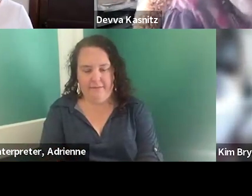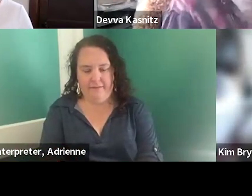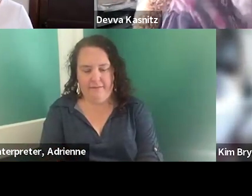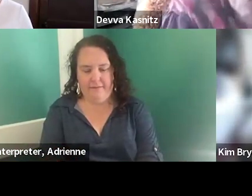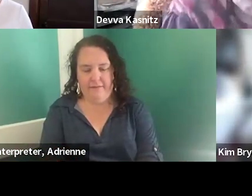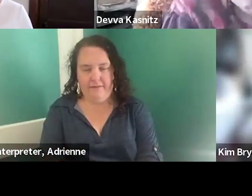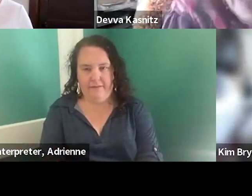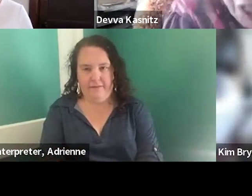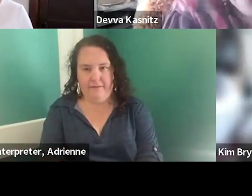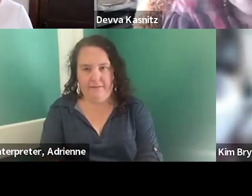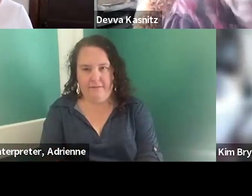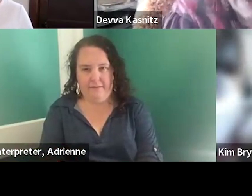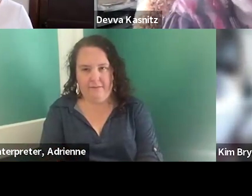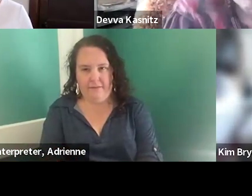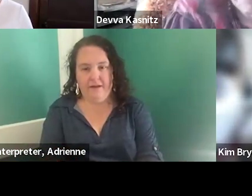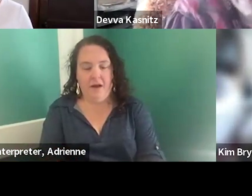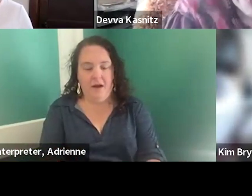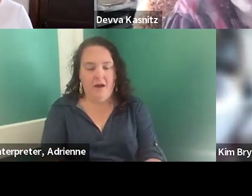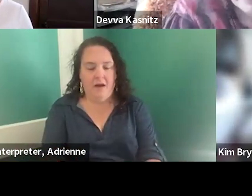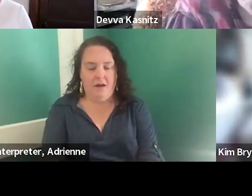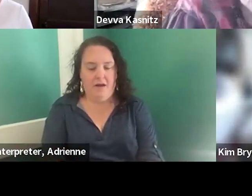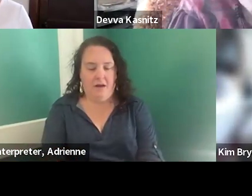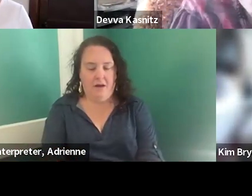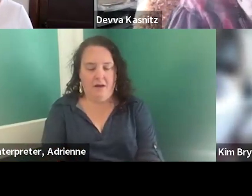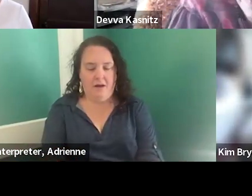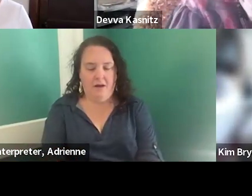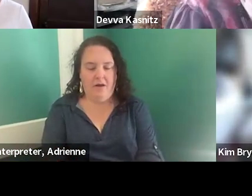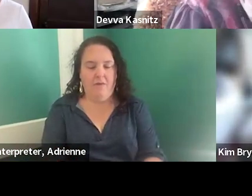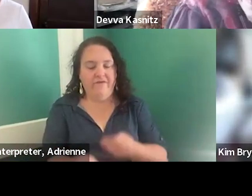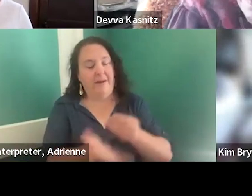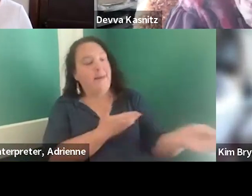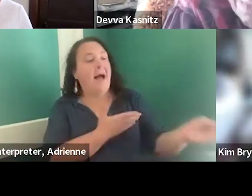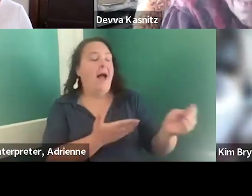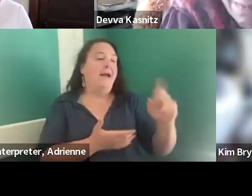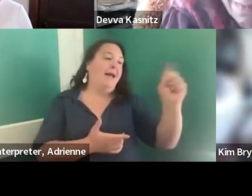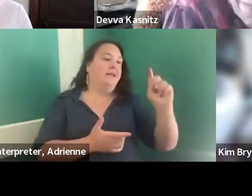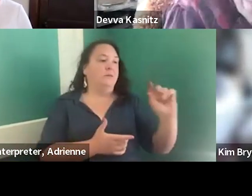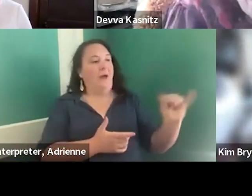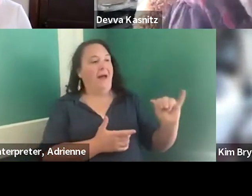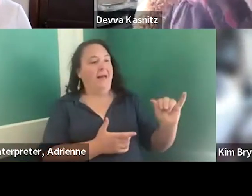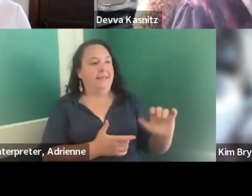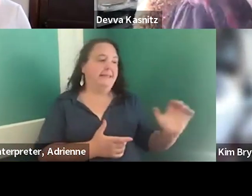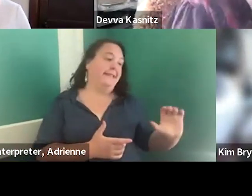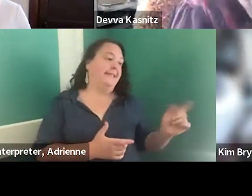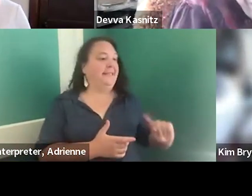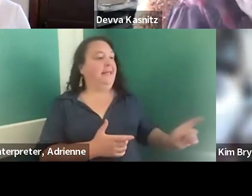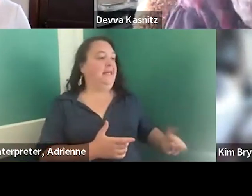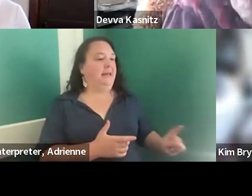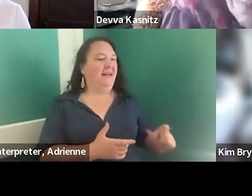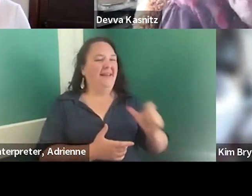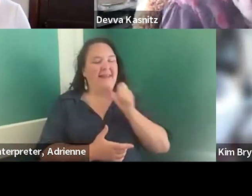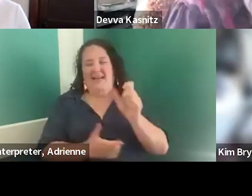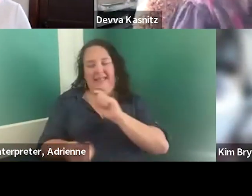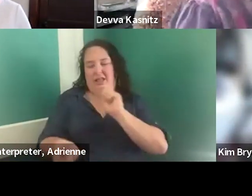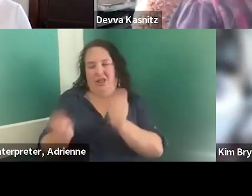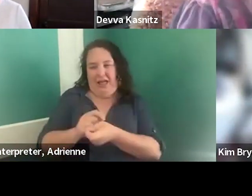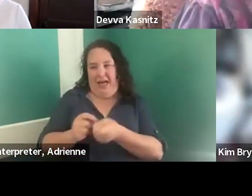That won't change It won't change or make what I need. Yeah.